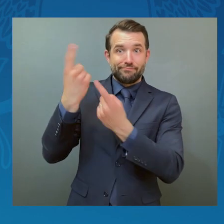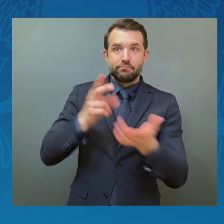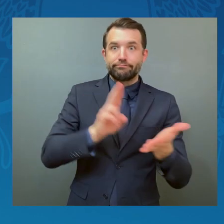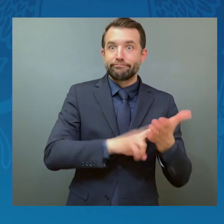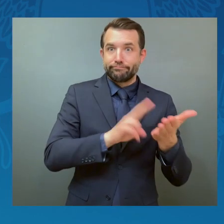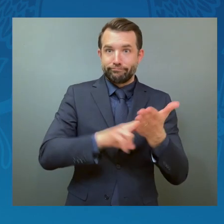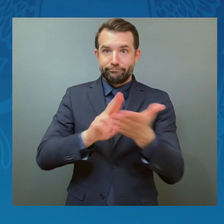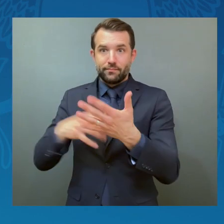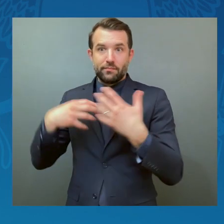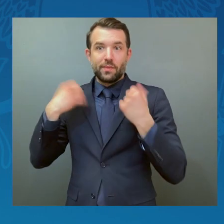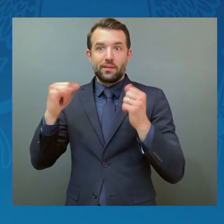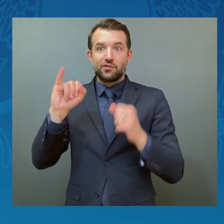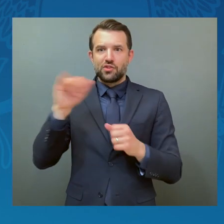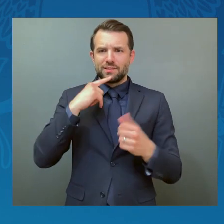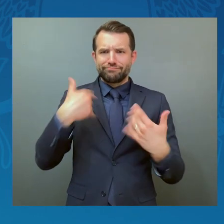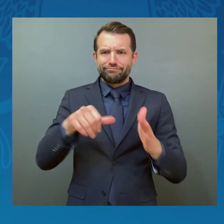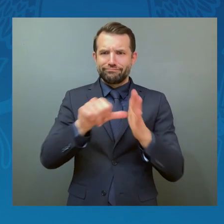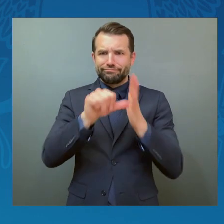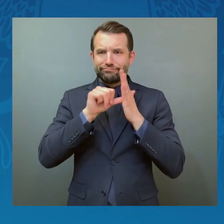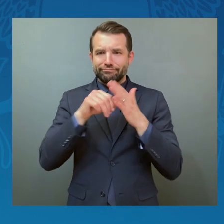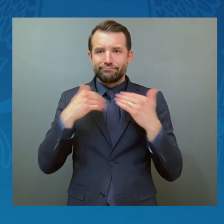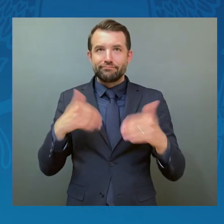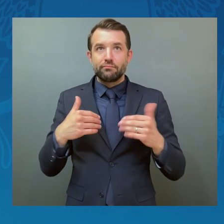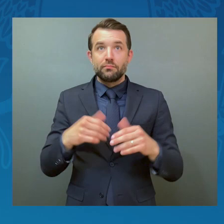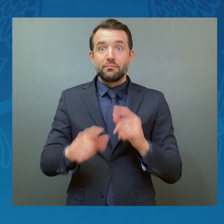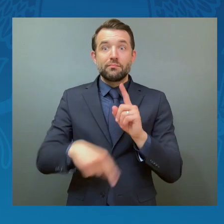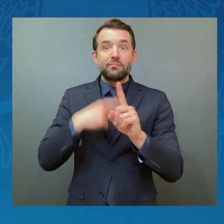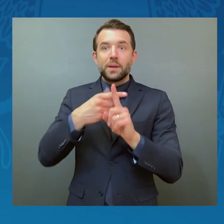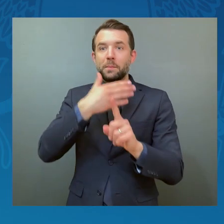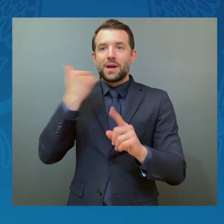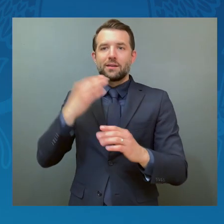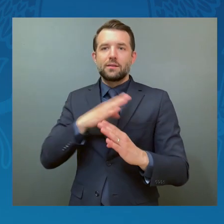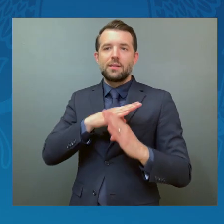is to protect them against unwarranted surprise medical bills.